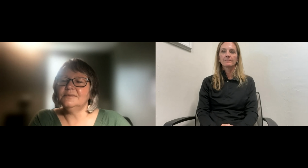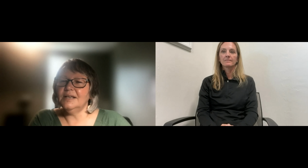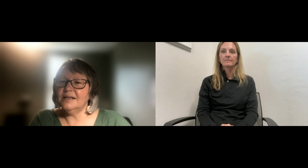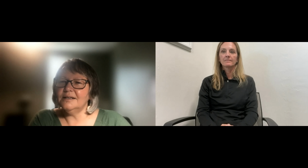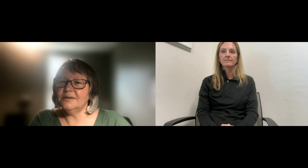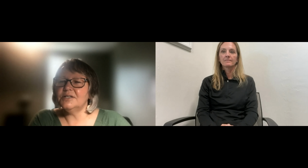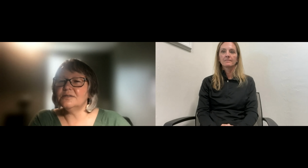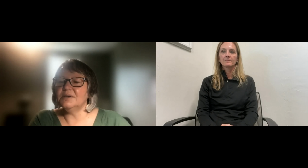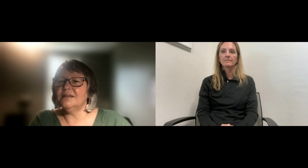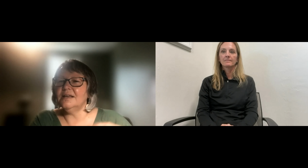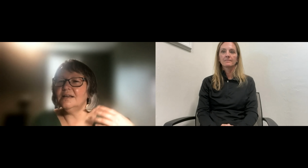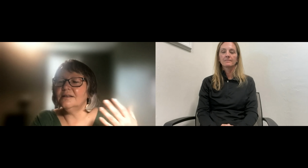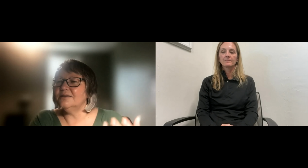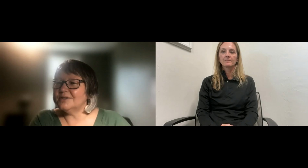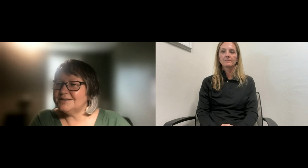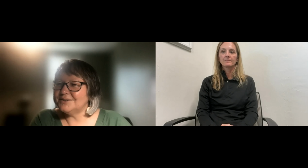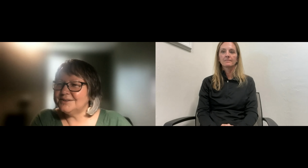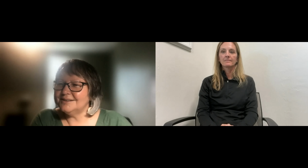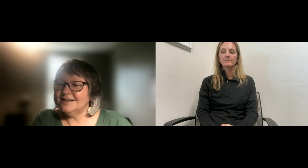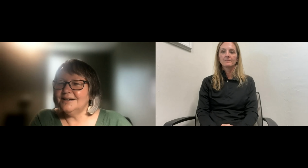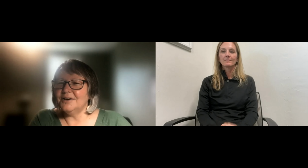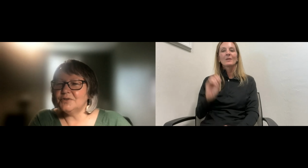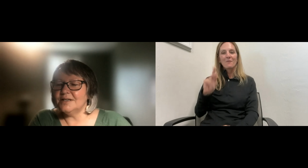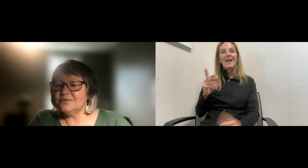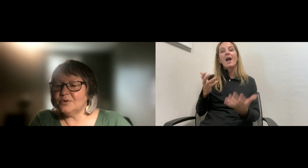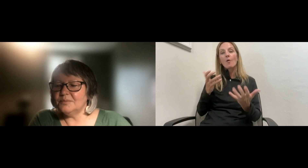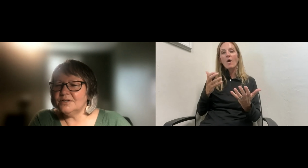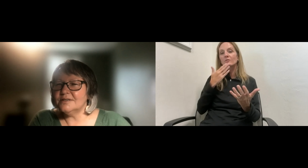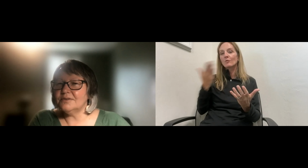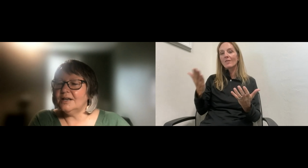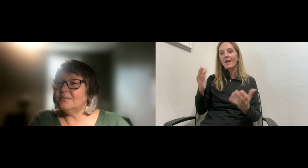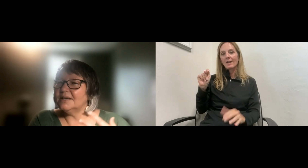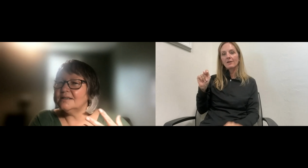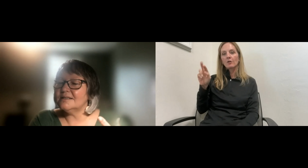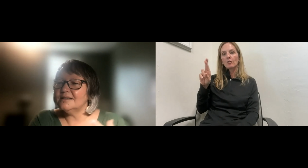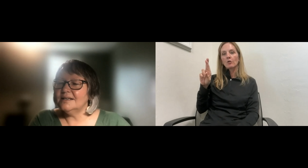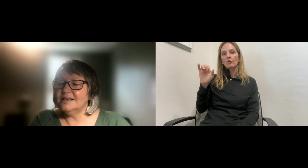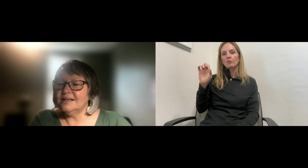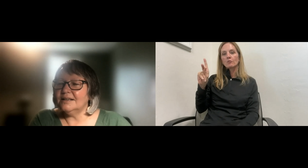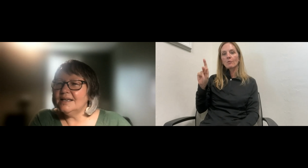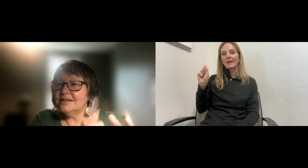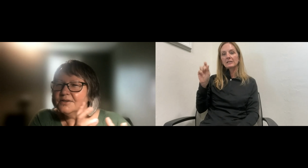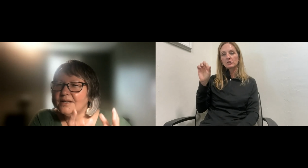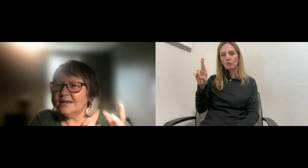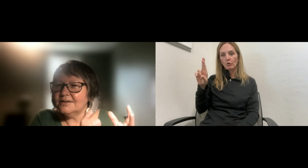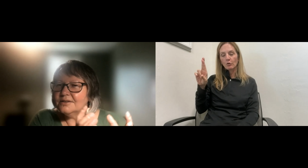Yeah we just want to thank the trickster, our transformers, for helping us link into that